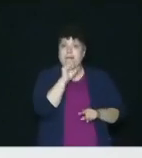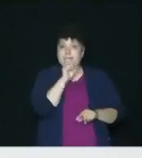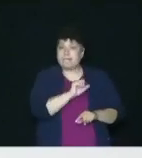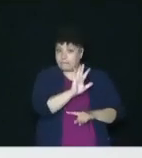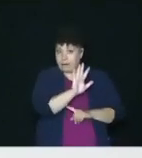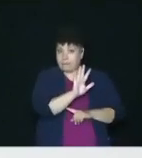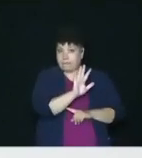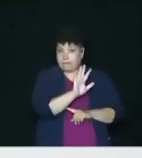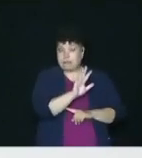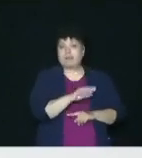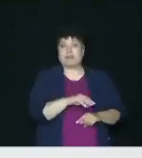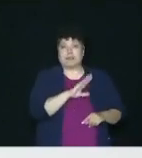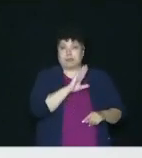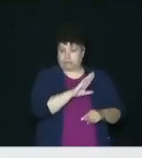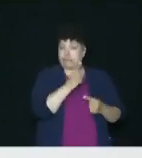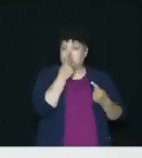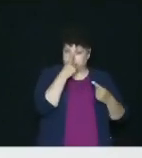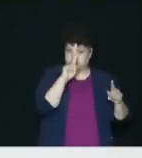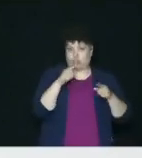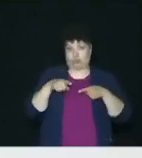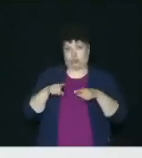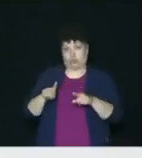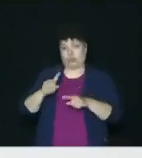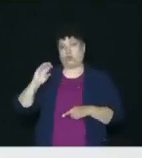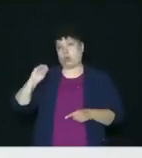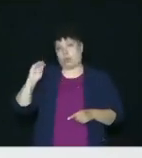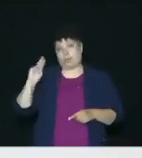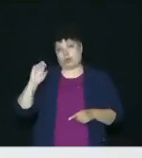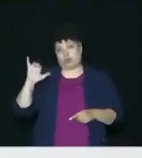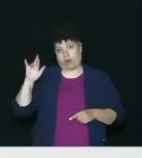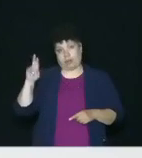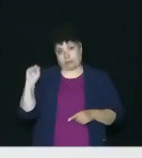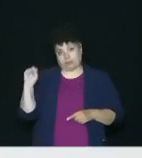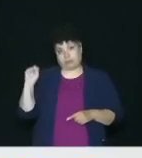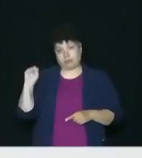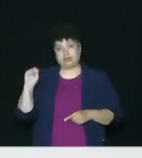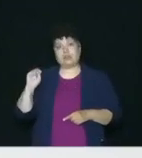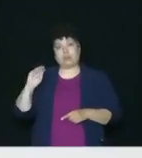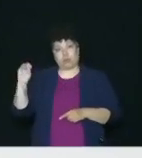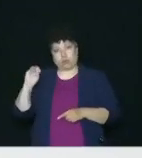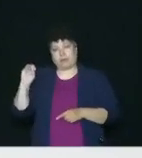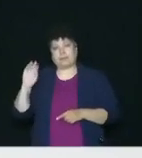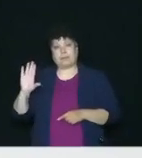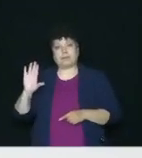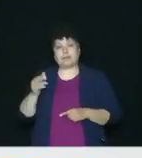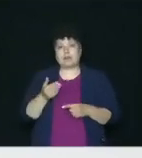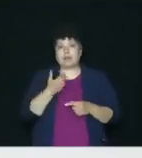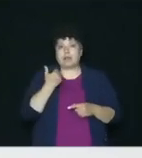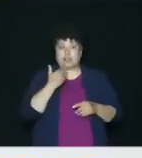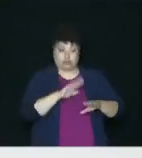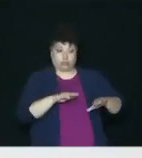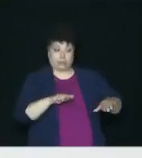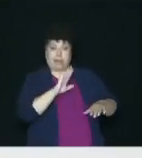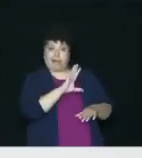THE EFFICACY FOR THOSE POINTS TO